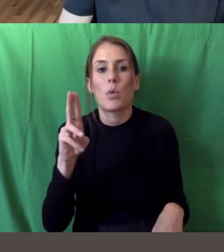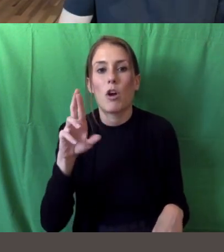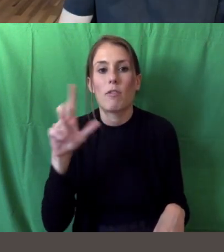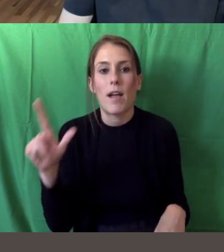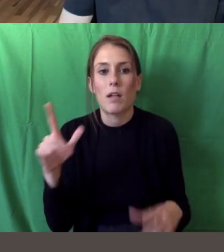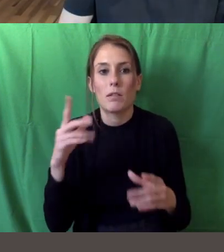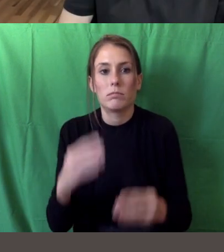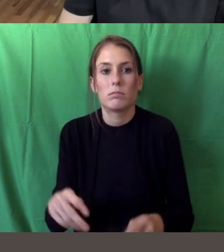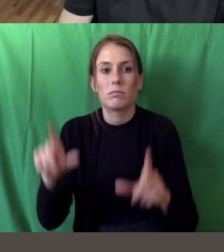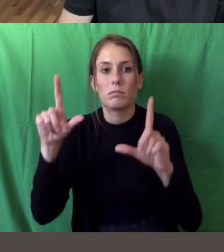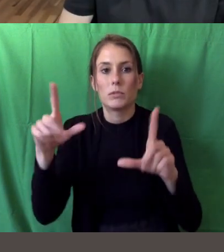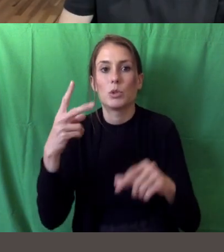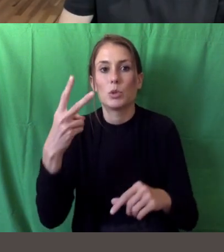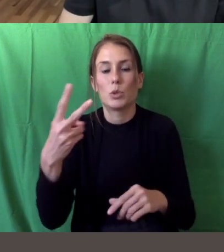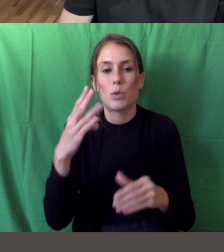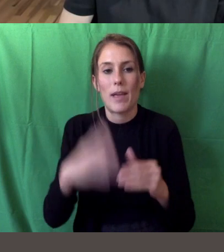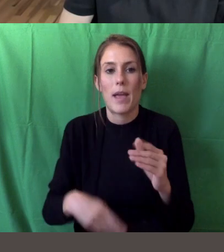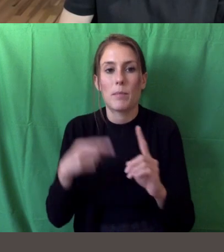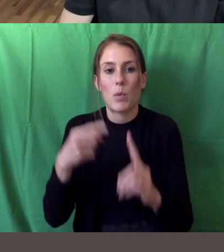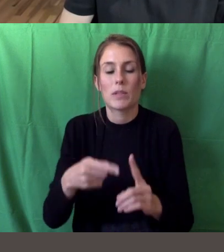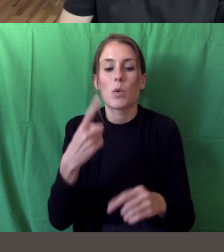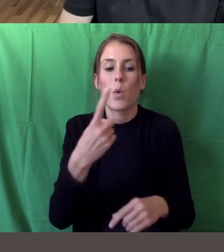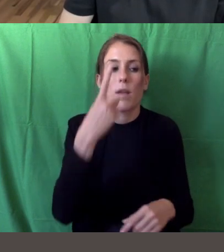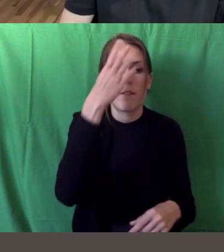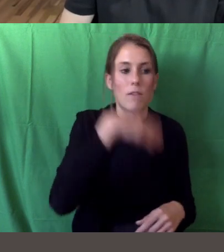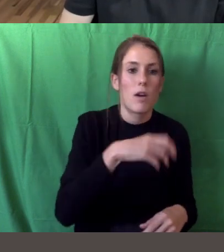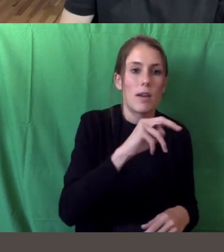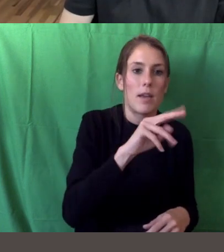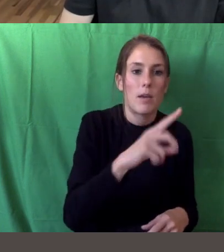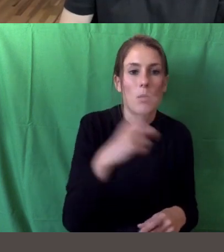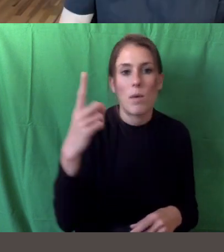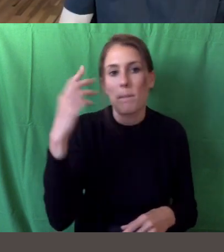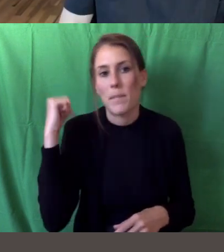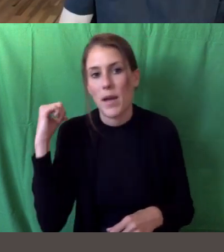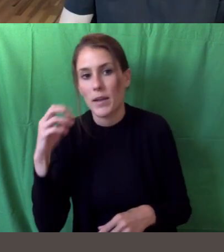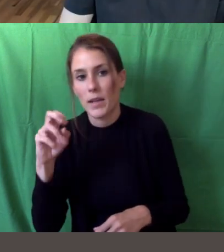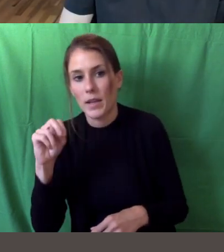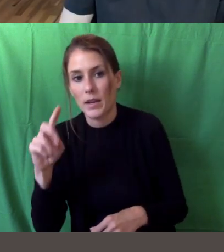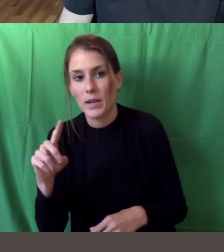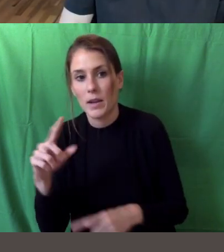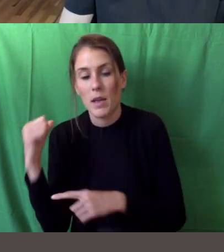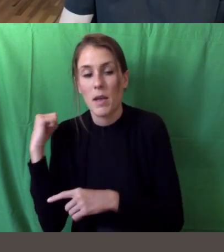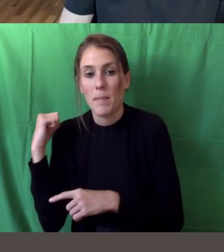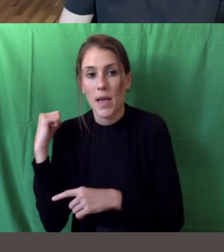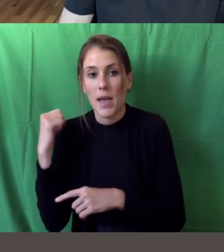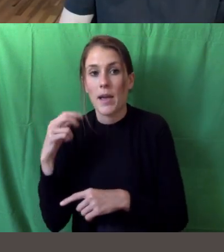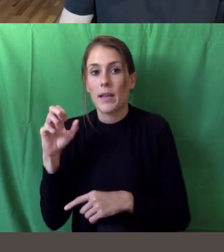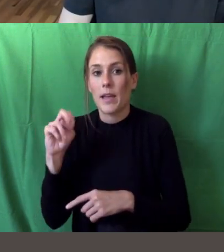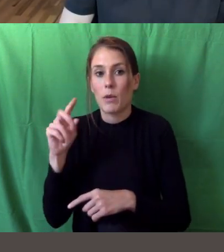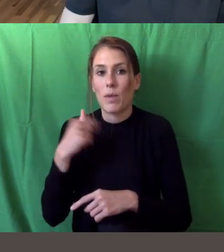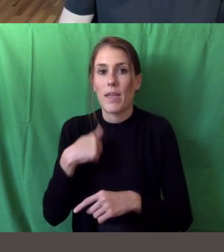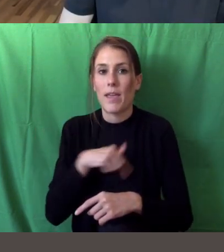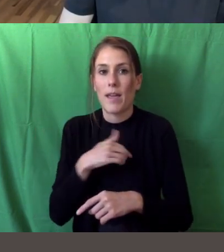We're going to be brought to two endpoints, one for our front and one for our back end. On our back end, we have kind of a swagger.yaml